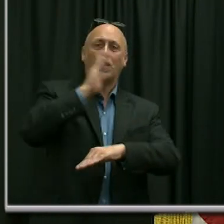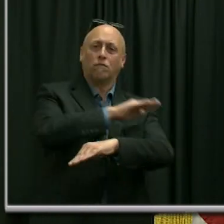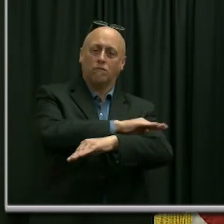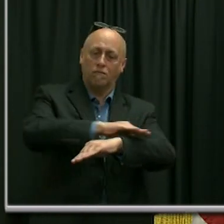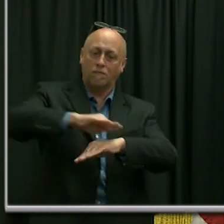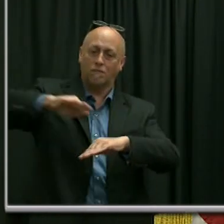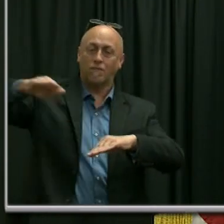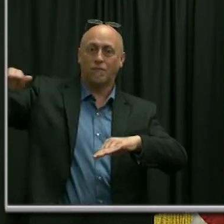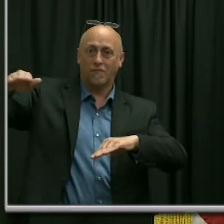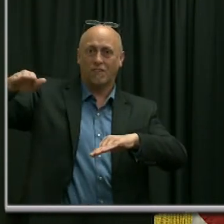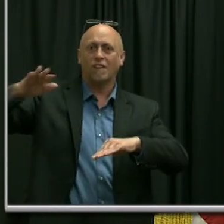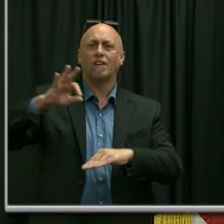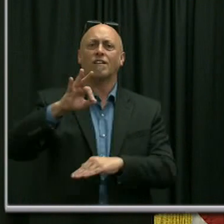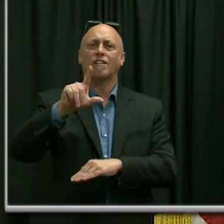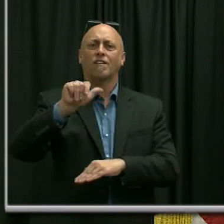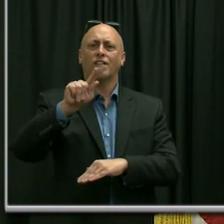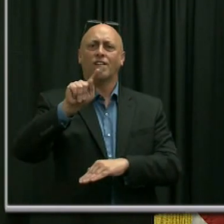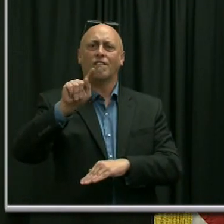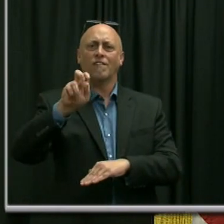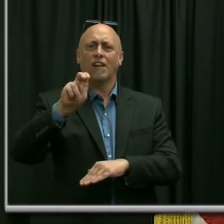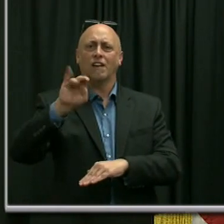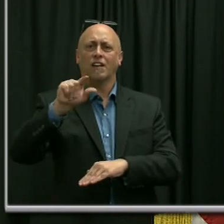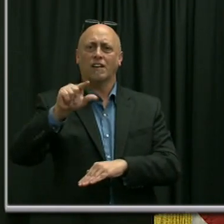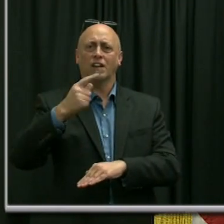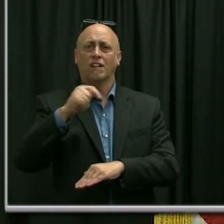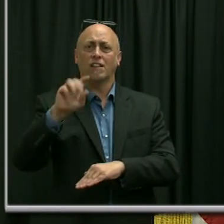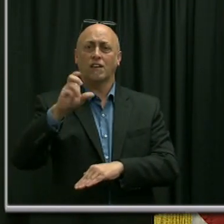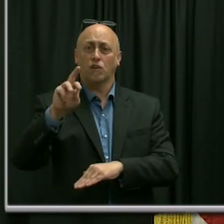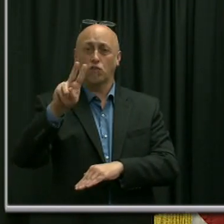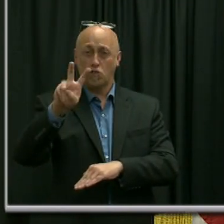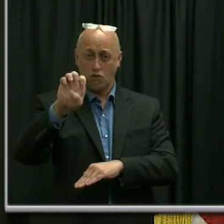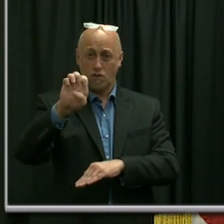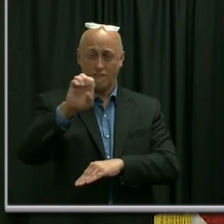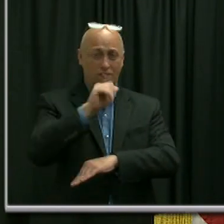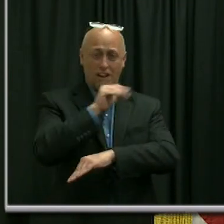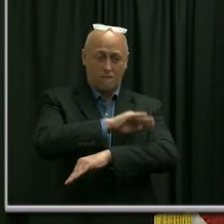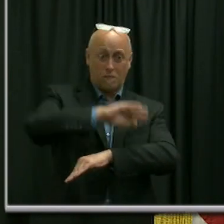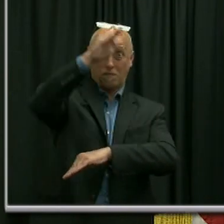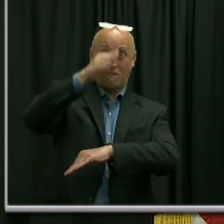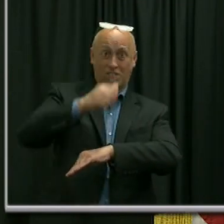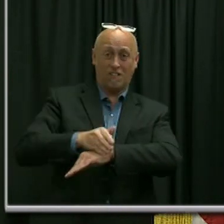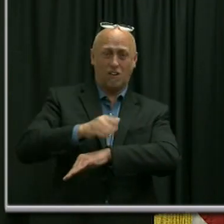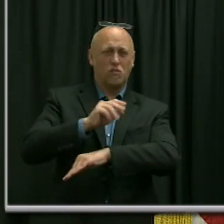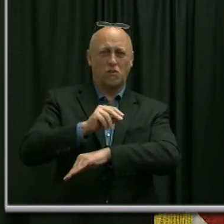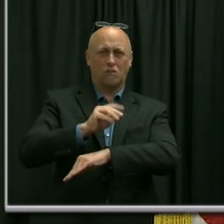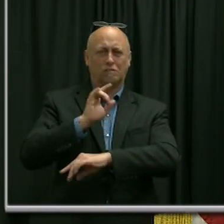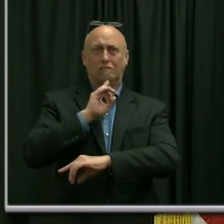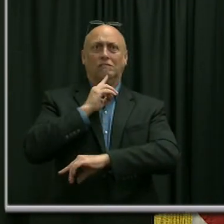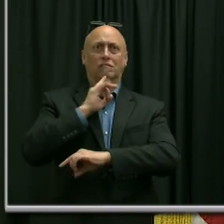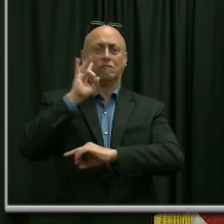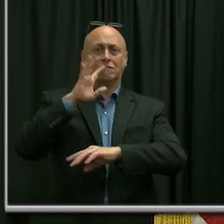PACE AT WHICH PEOPLE BECOME INFECTED. IN HEALTH CARE WE CALL THIS FLATTENING THE CURVE.